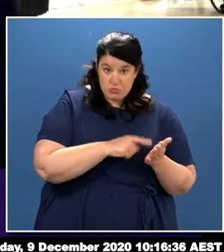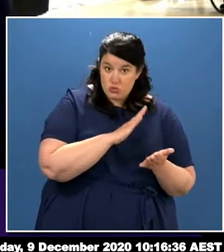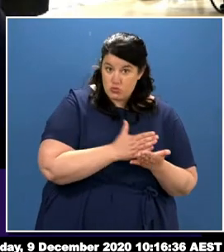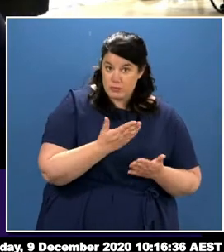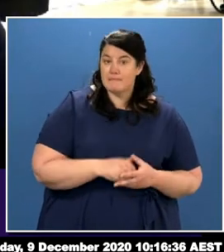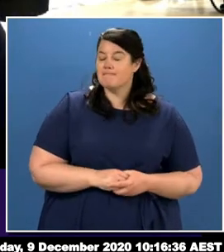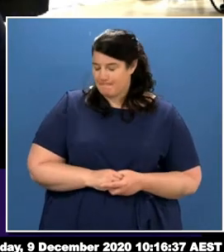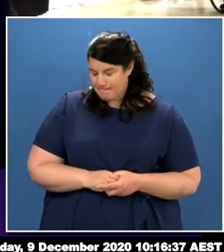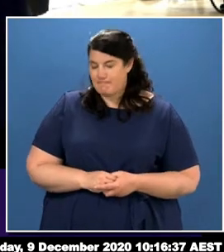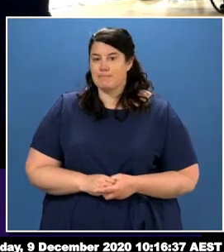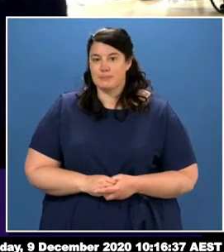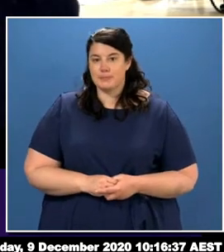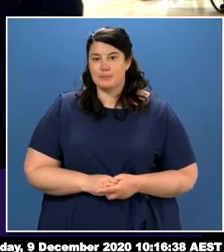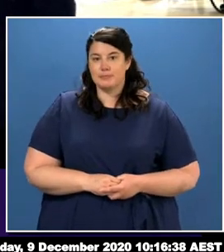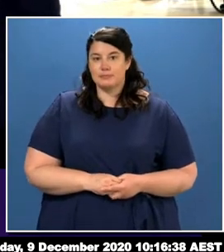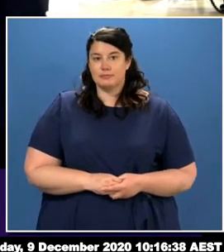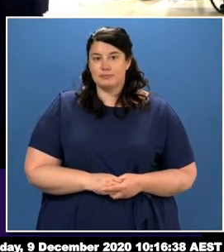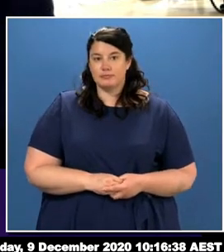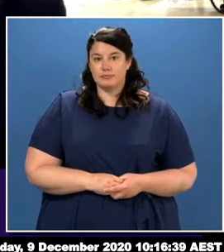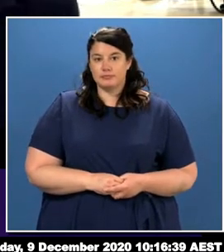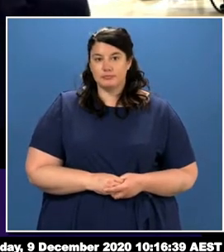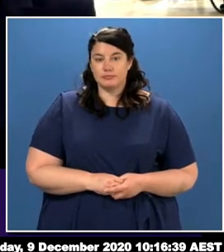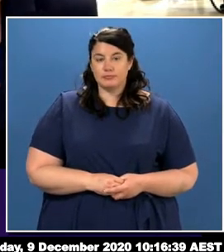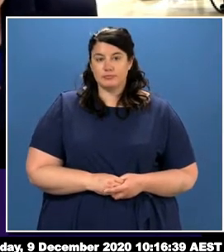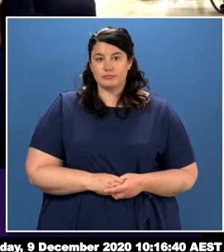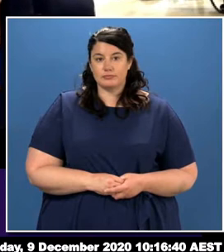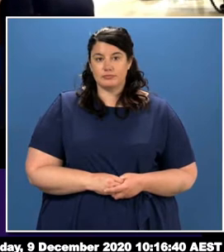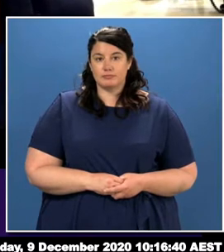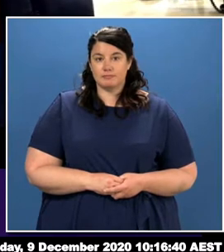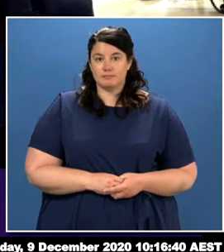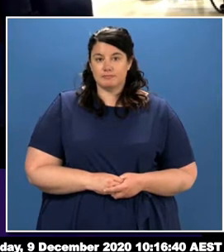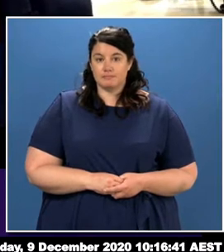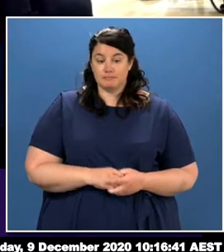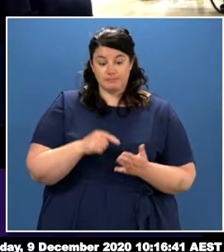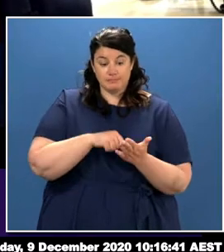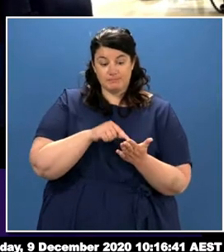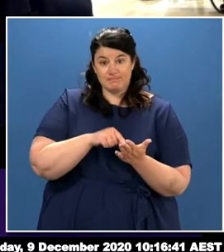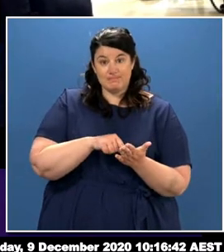Yes. Excellent. Commissioners, you will find Mr Collins's statement in Tender Bundle